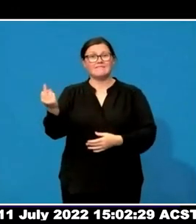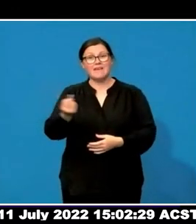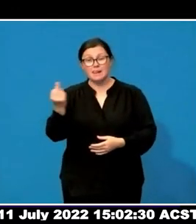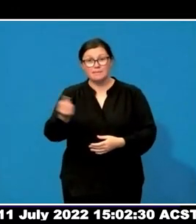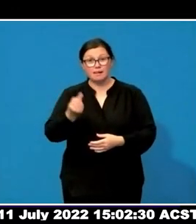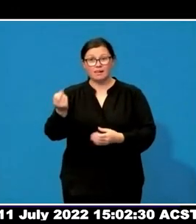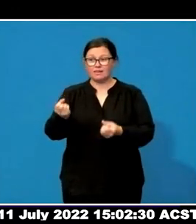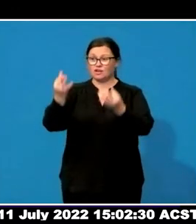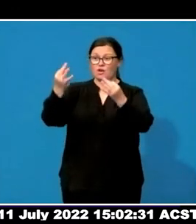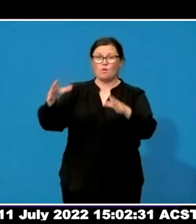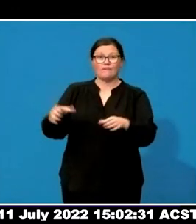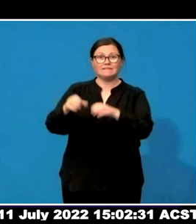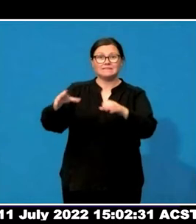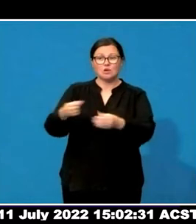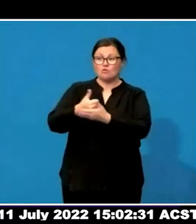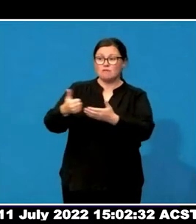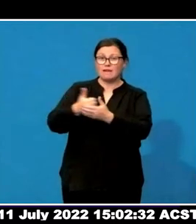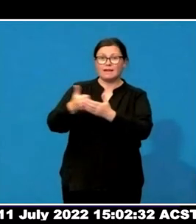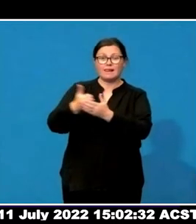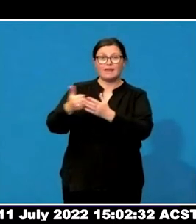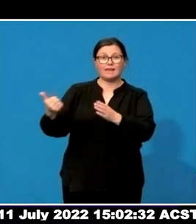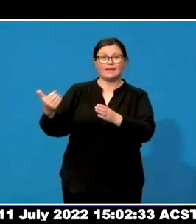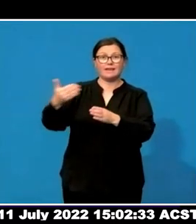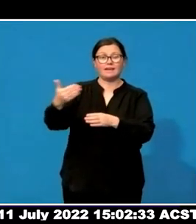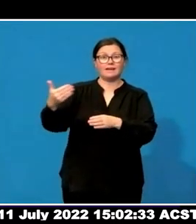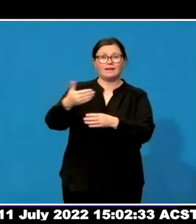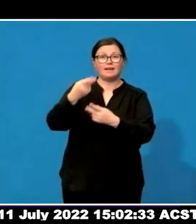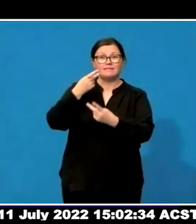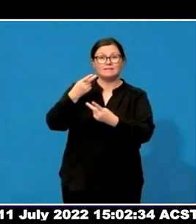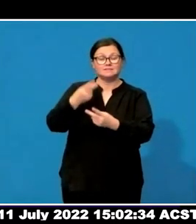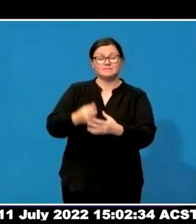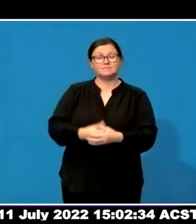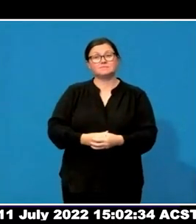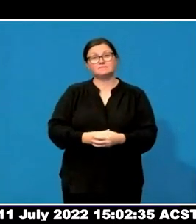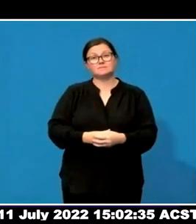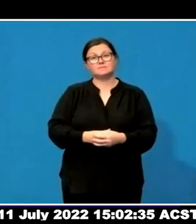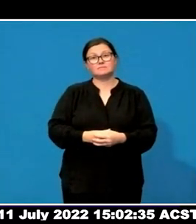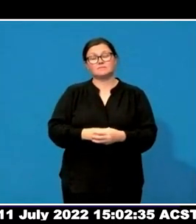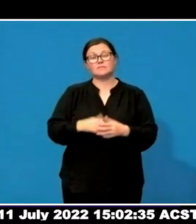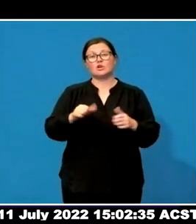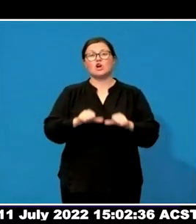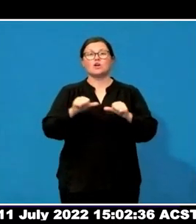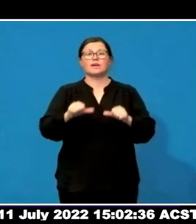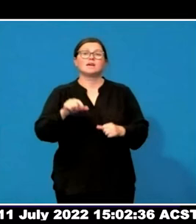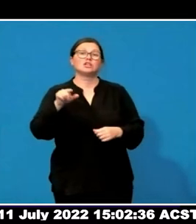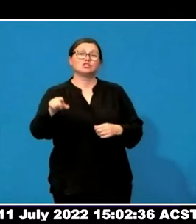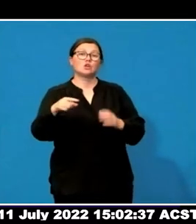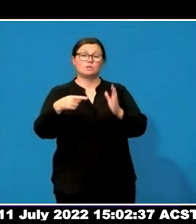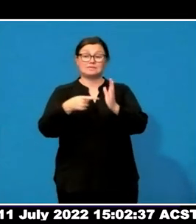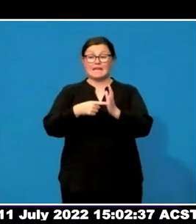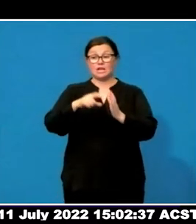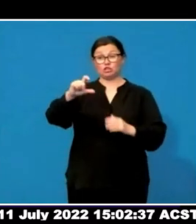So that the defect of the position in Tennant Creek where the funding from the NDIS